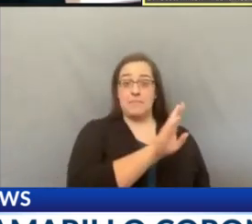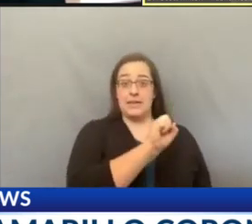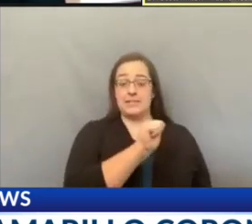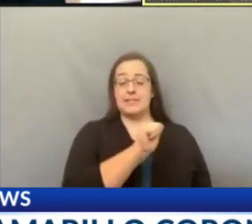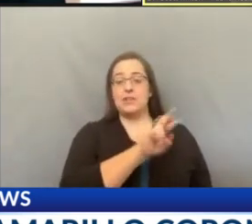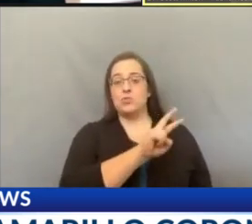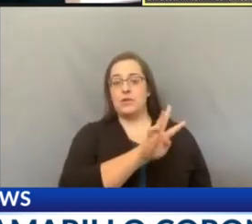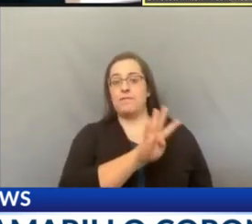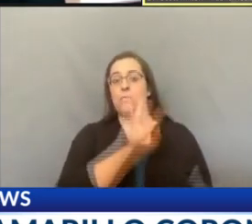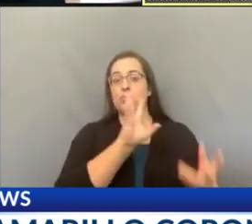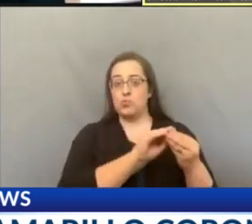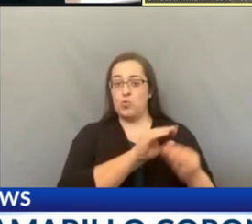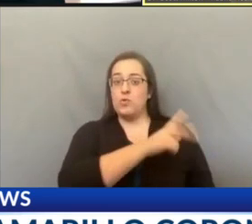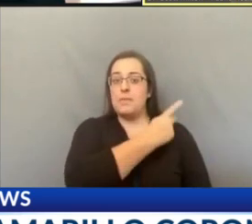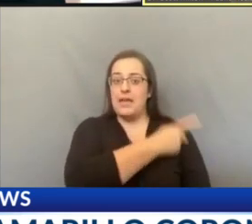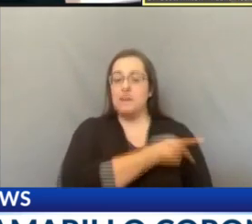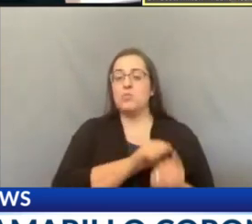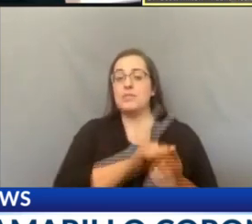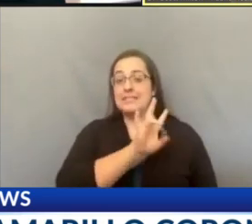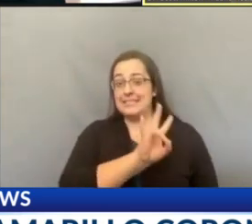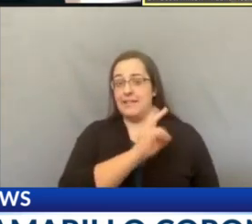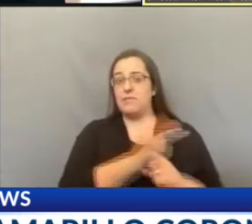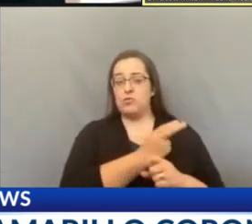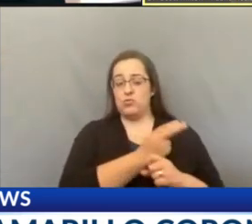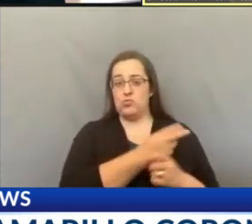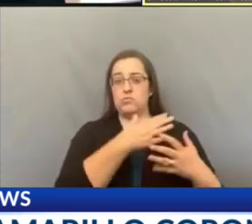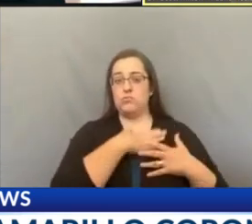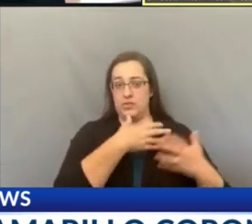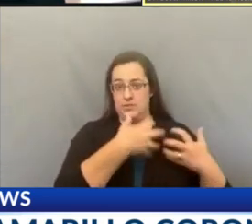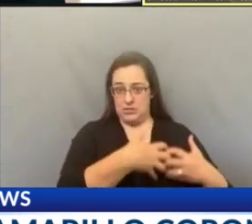INVESTIGATION VENTILATOR USAGES 23% WHICH DECREASING AND ICU USE